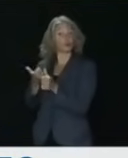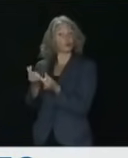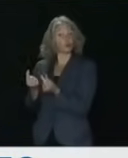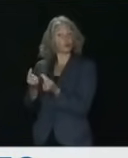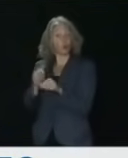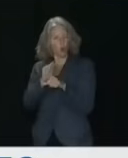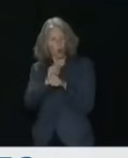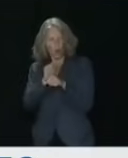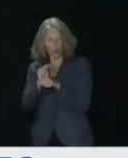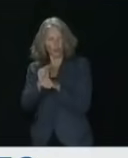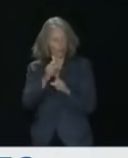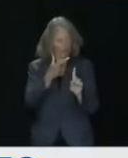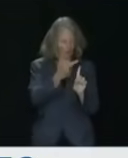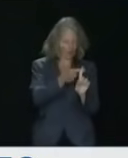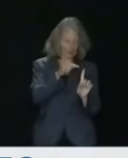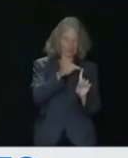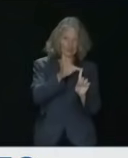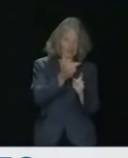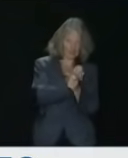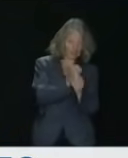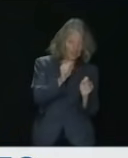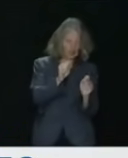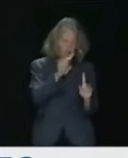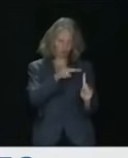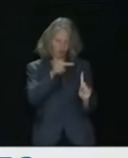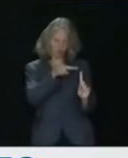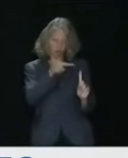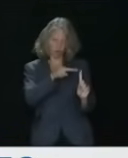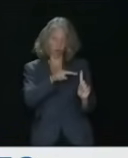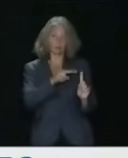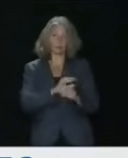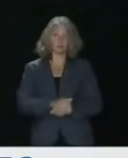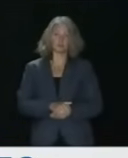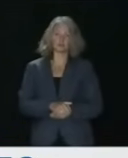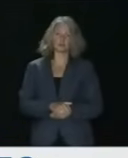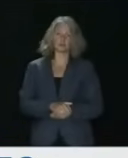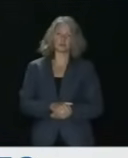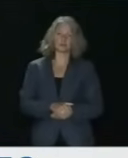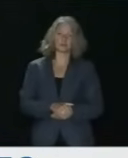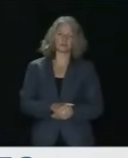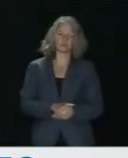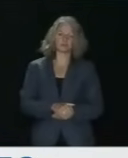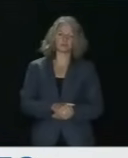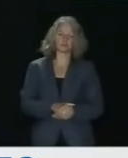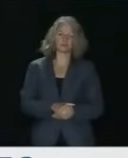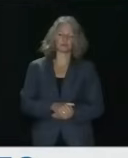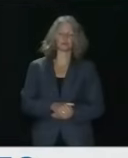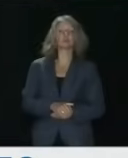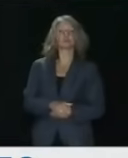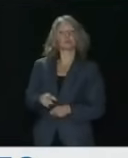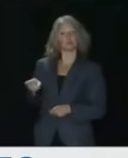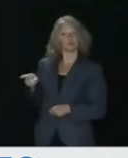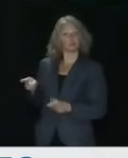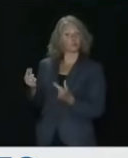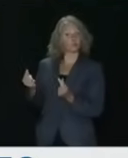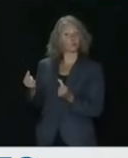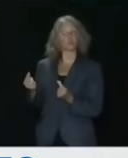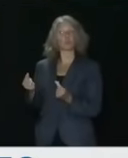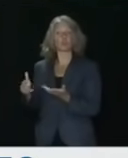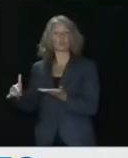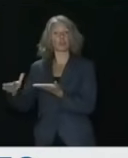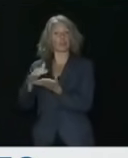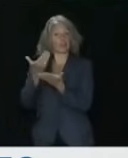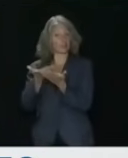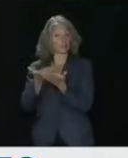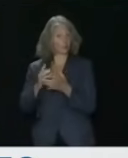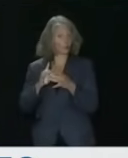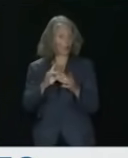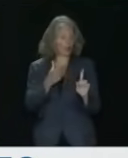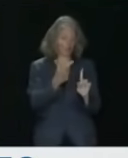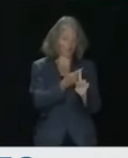RESEARCH PROFESSIONALS HAVE